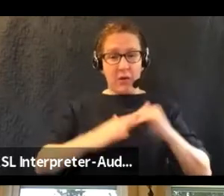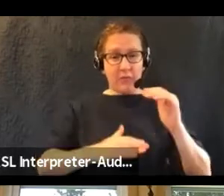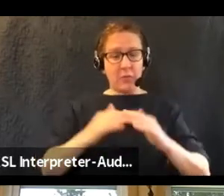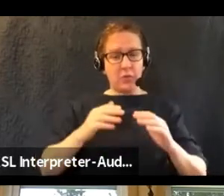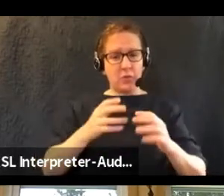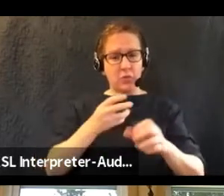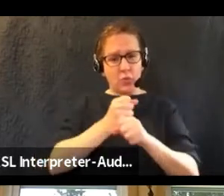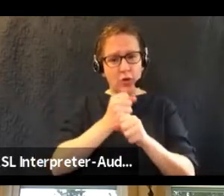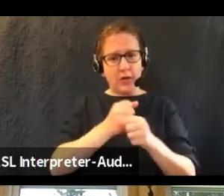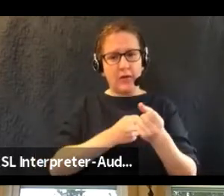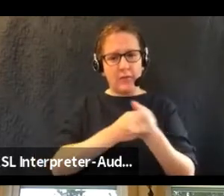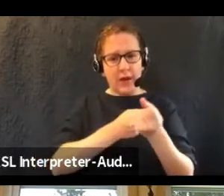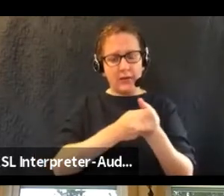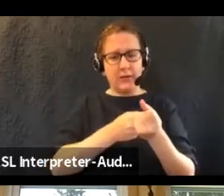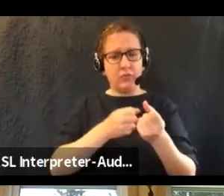and also to know their limits.